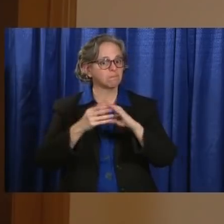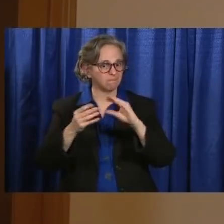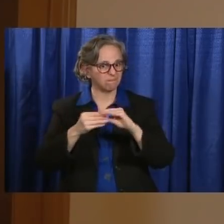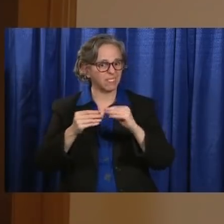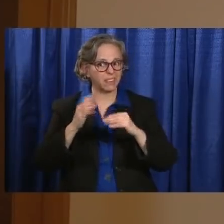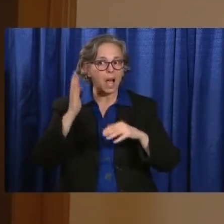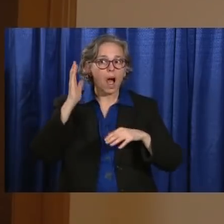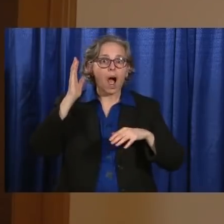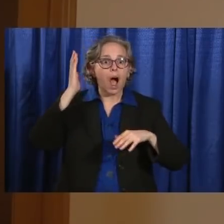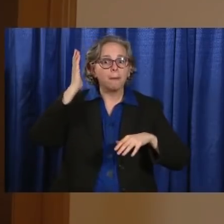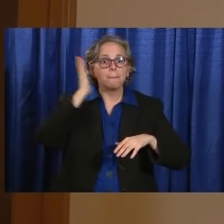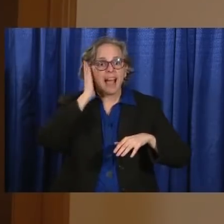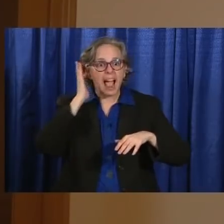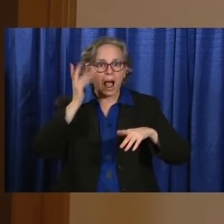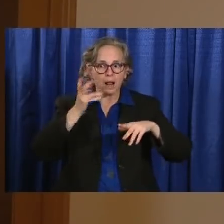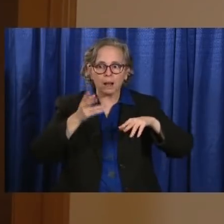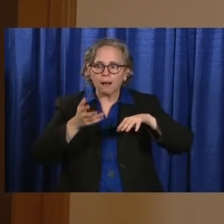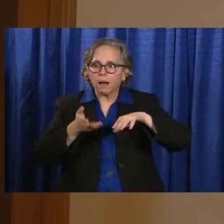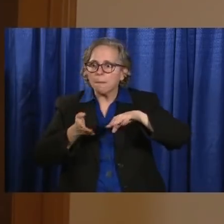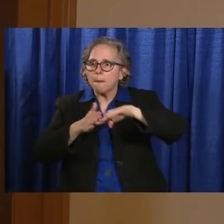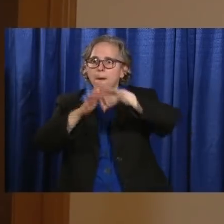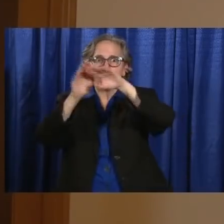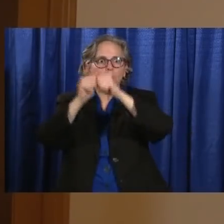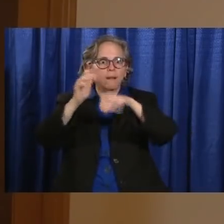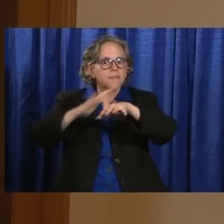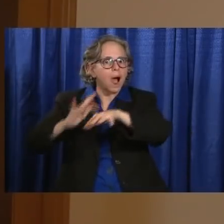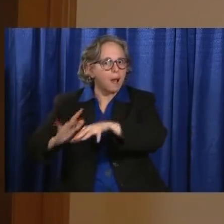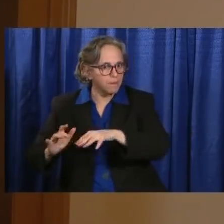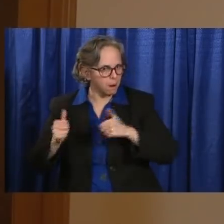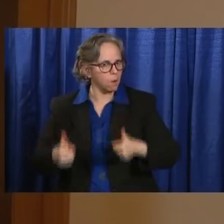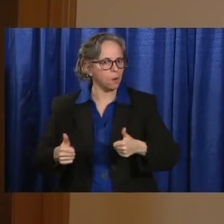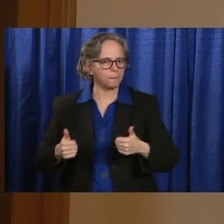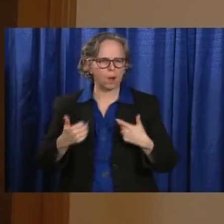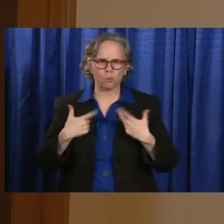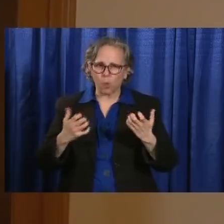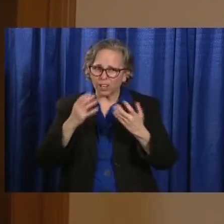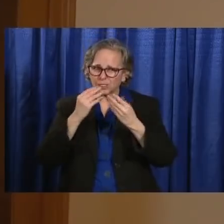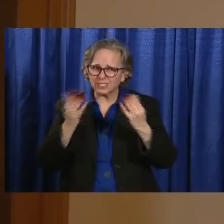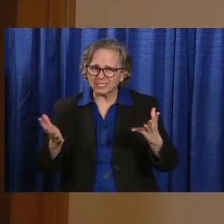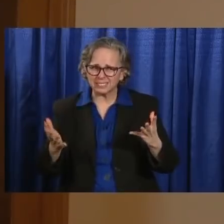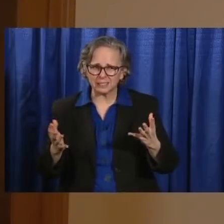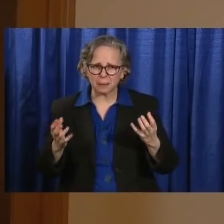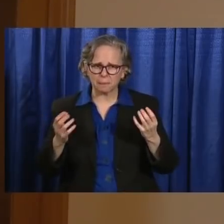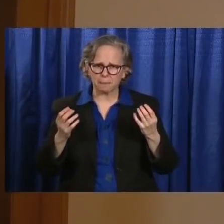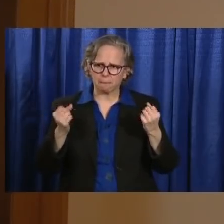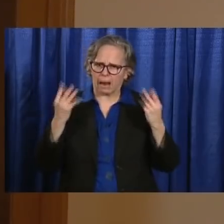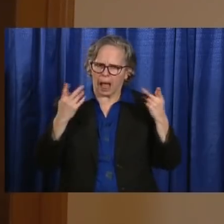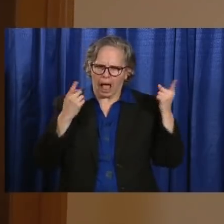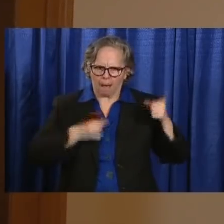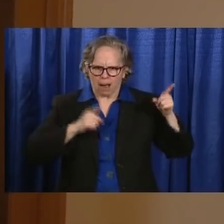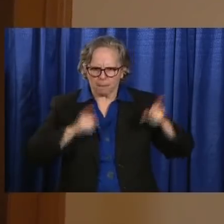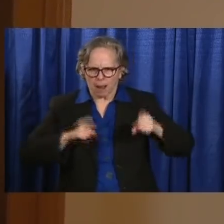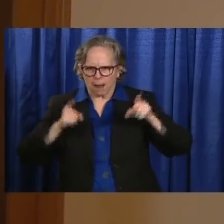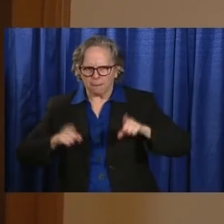I HAVE MORE NUMBERS TO SHARE WITH THEM MEDIA.